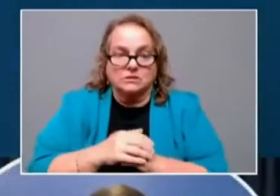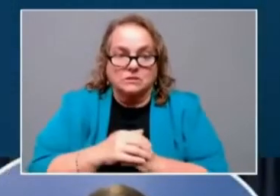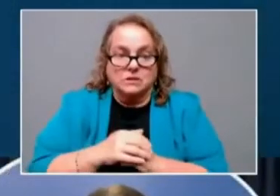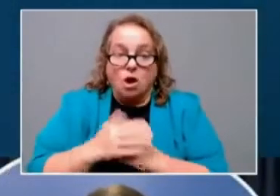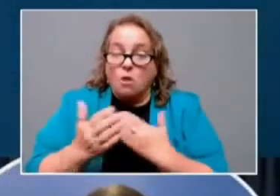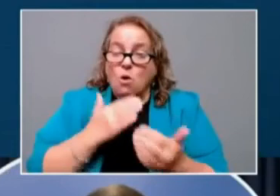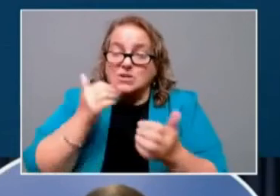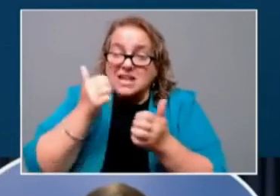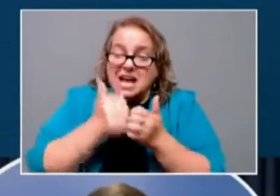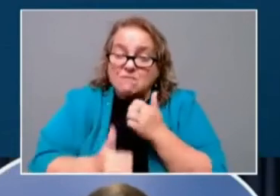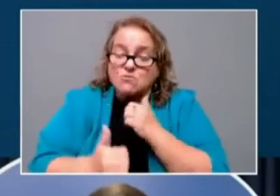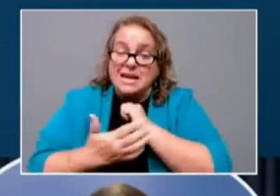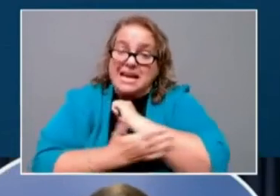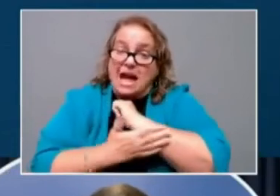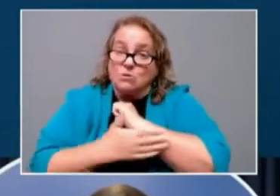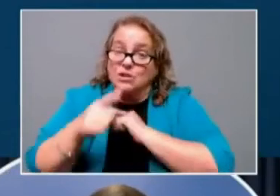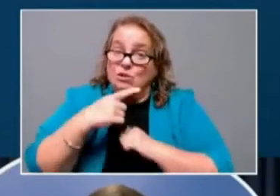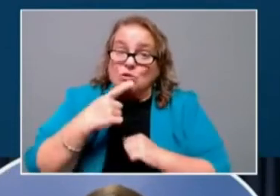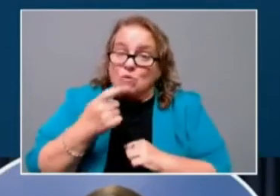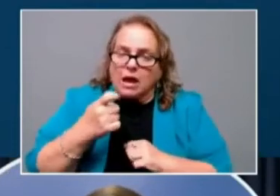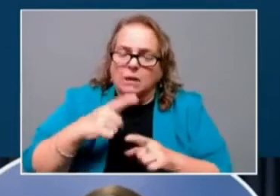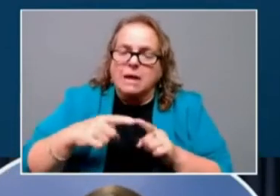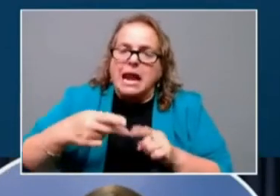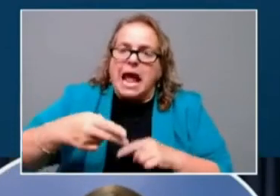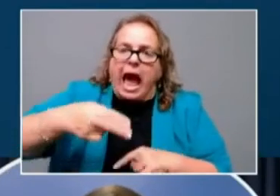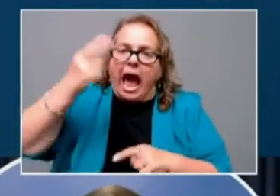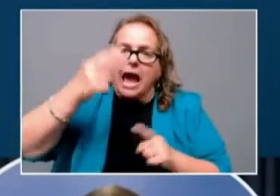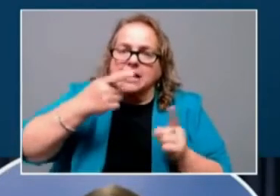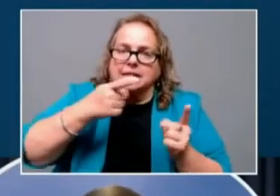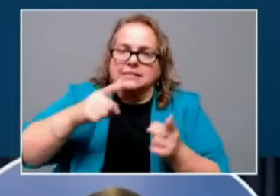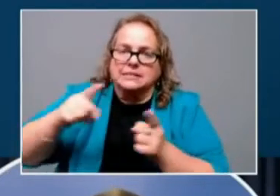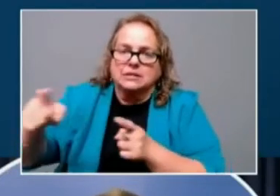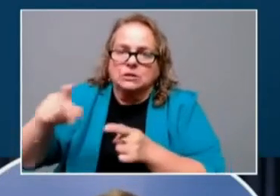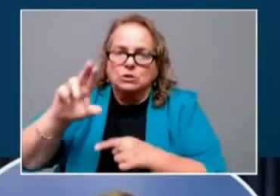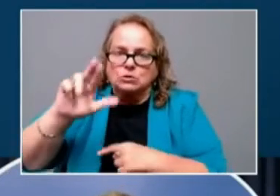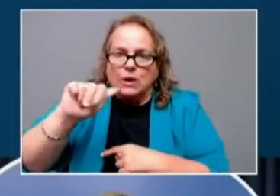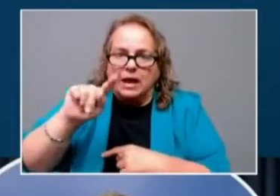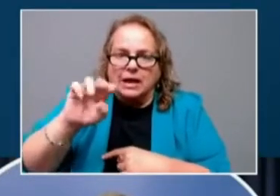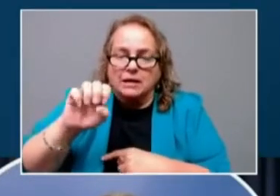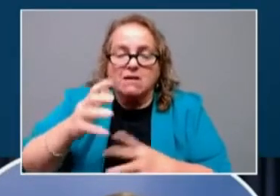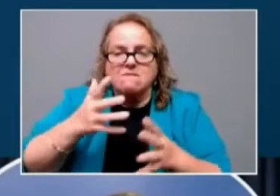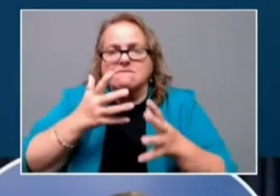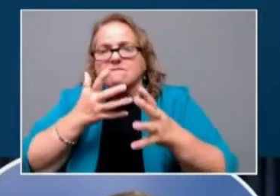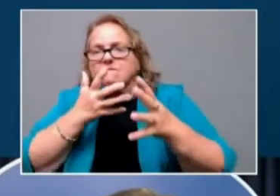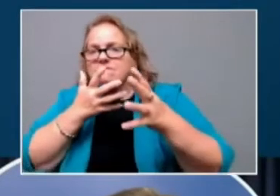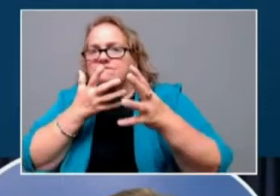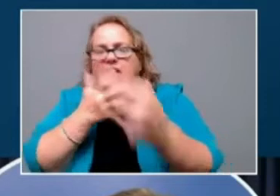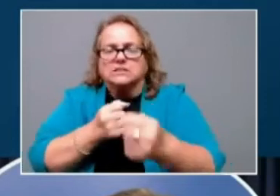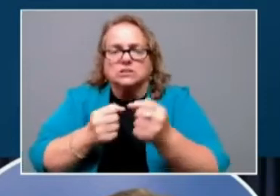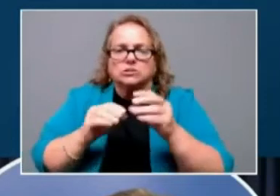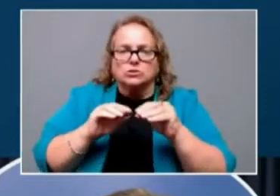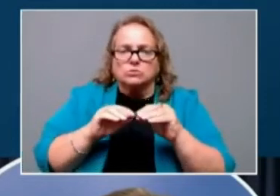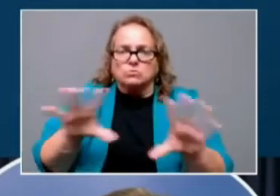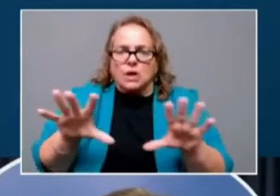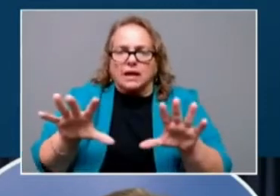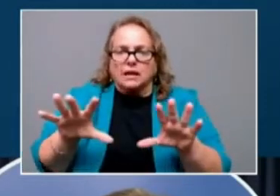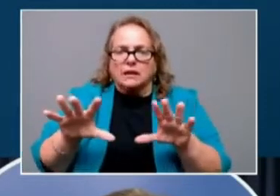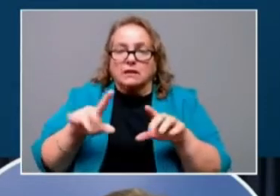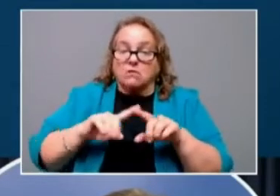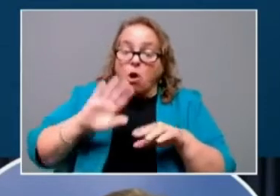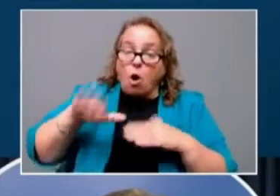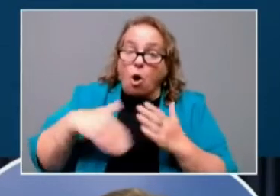high incident rate, some of the fastest spreading counties in the country. We